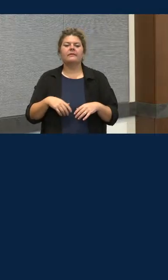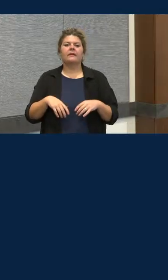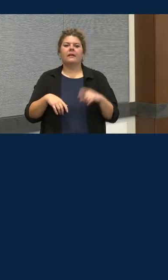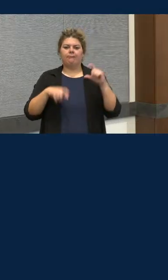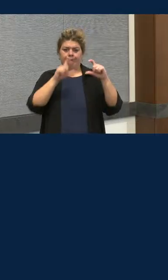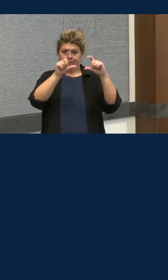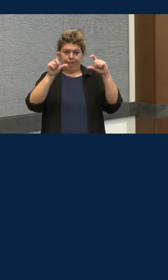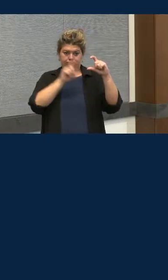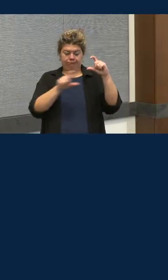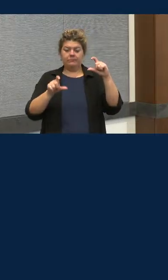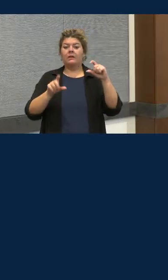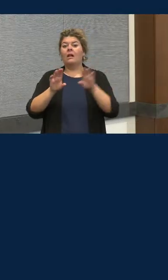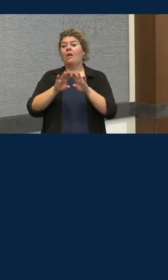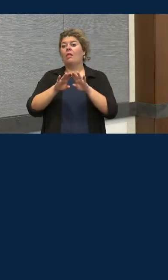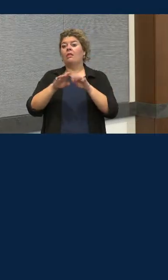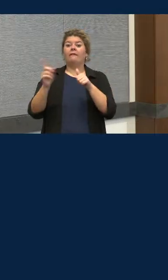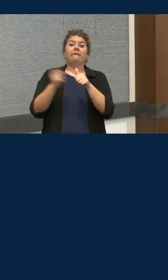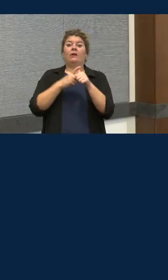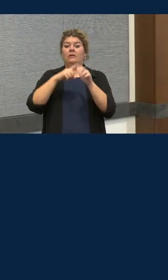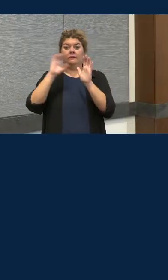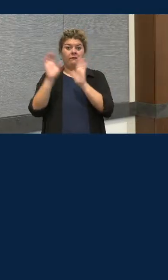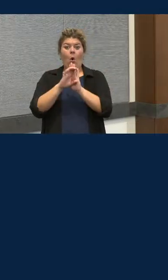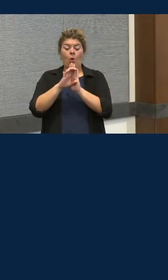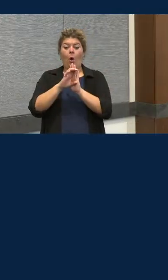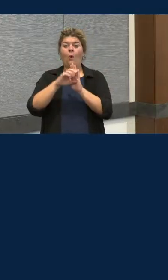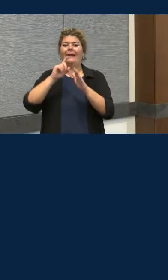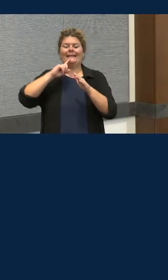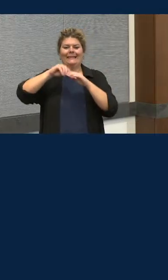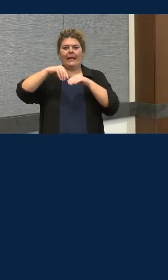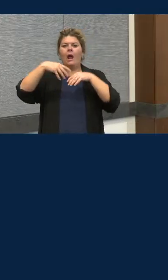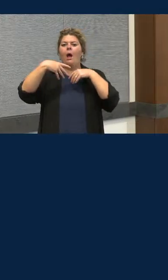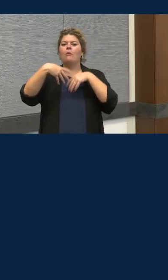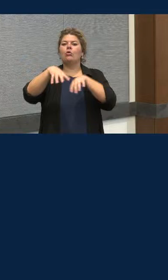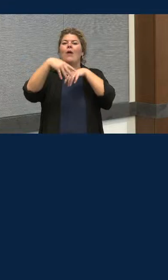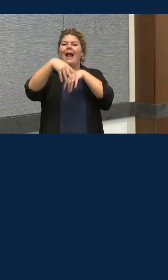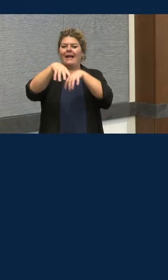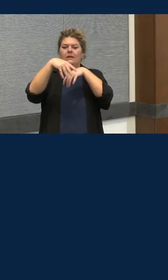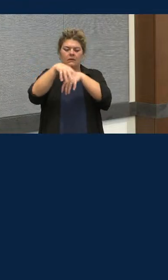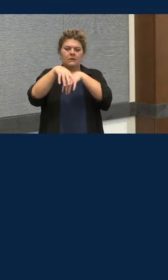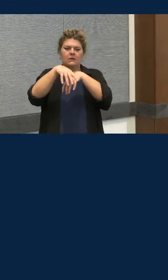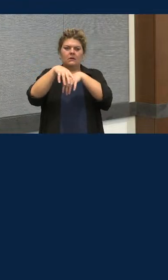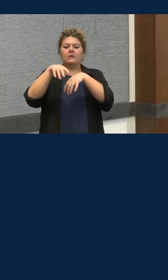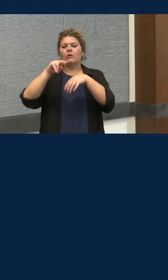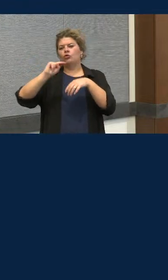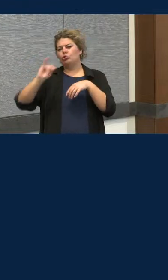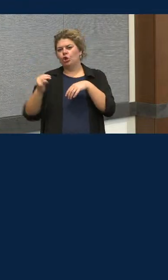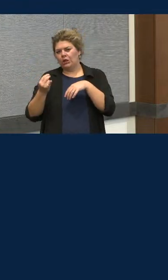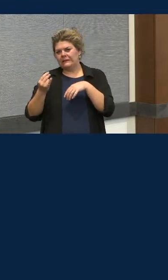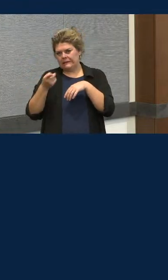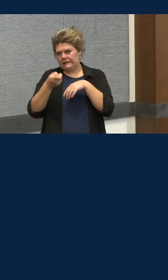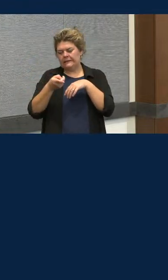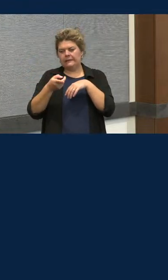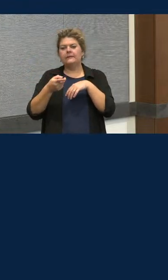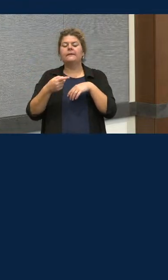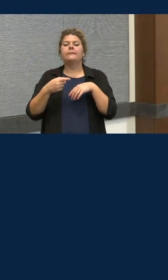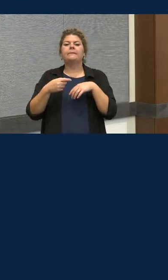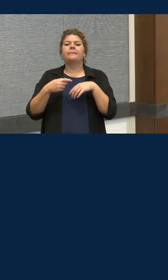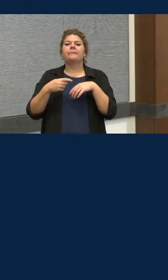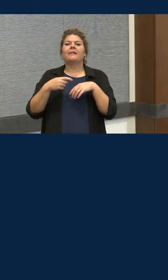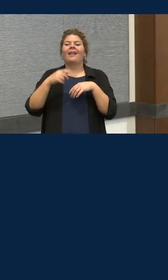the opening one is taken at a